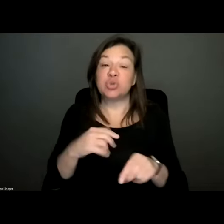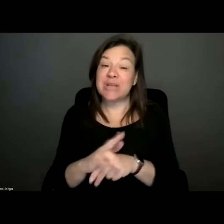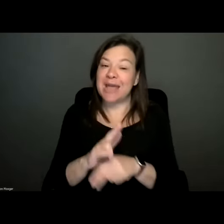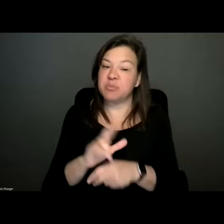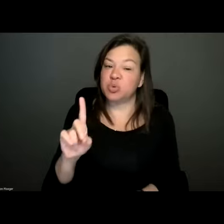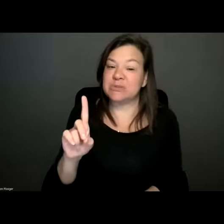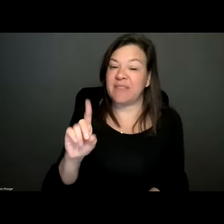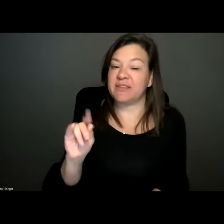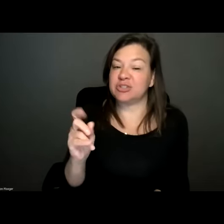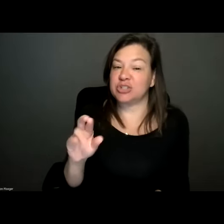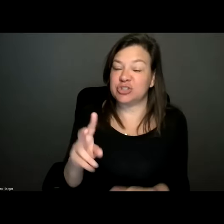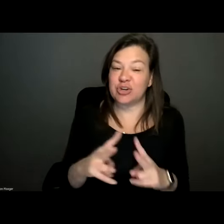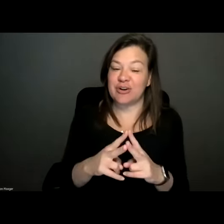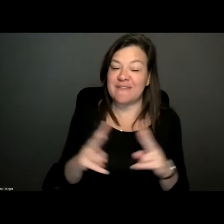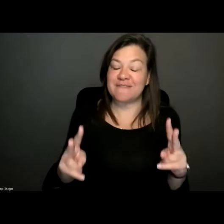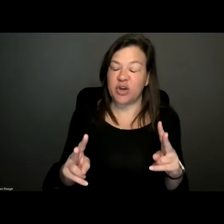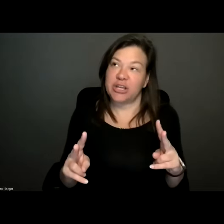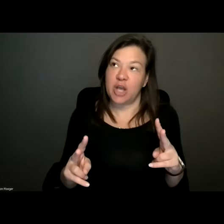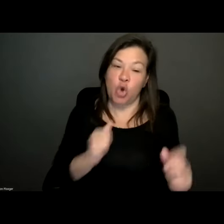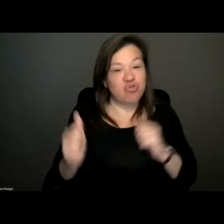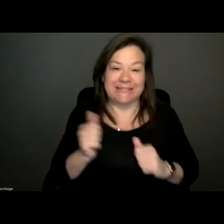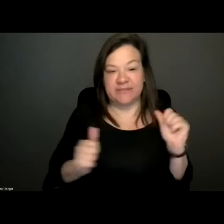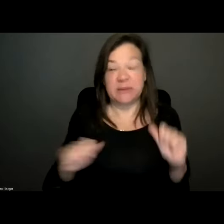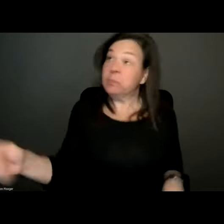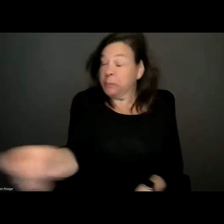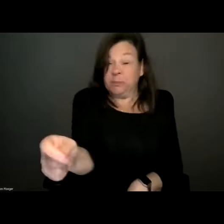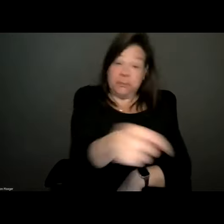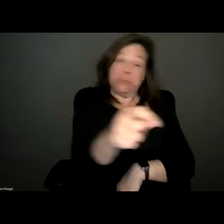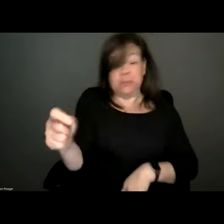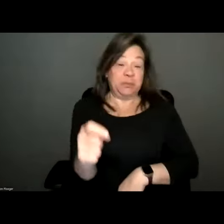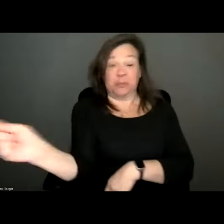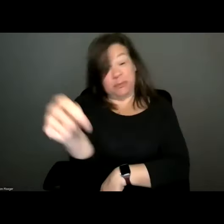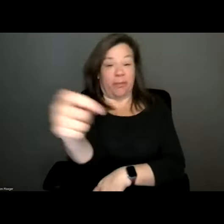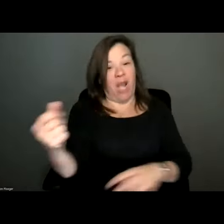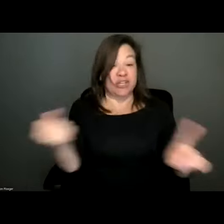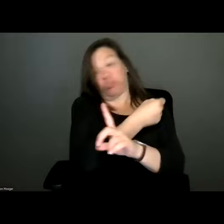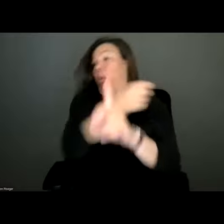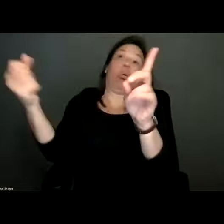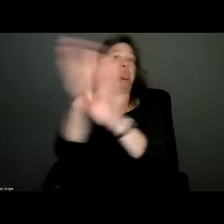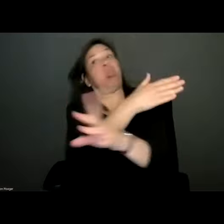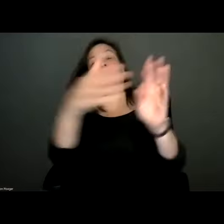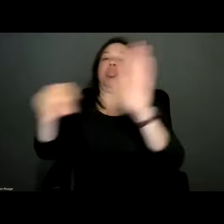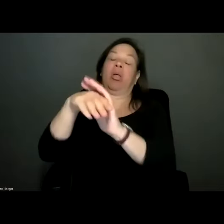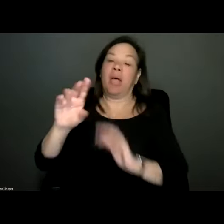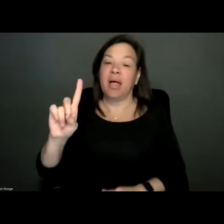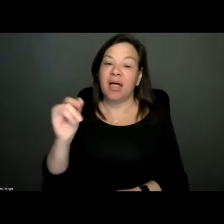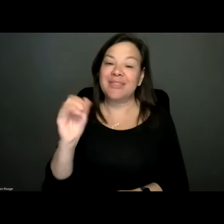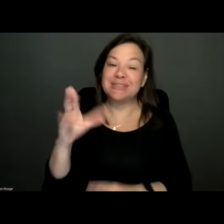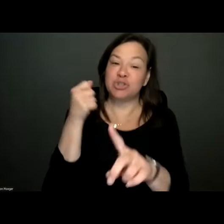and it was a character choice and, you know, I was just banging around everywhere and, you know, the duster would hit things before I would.